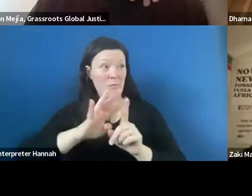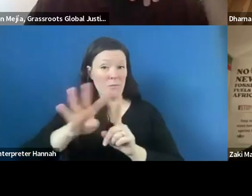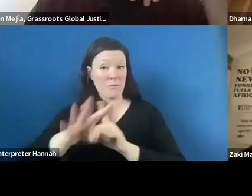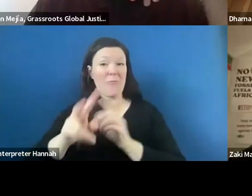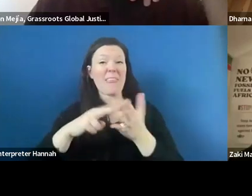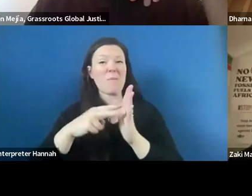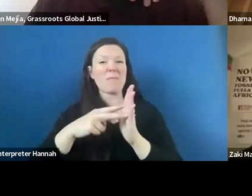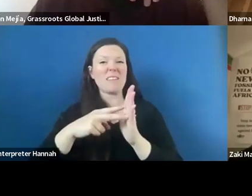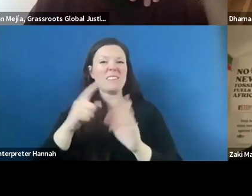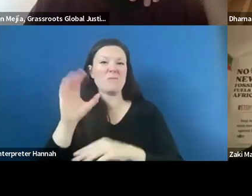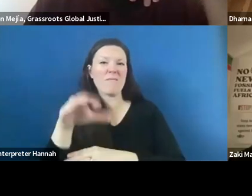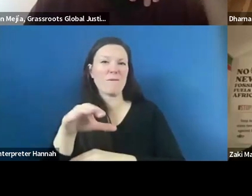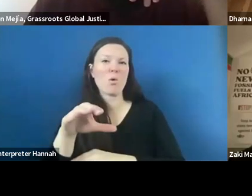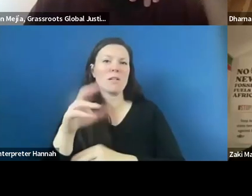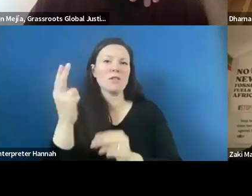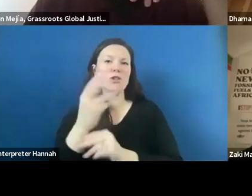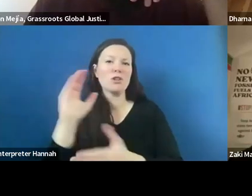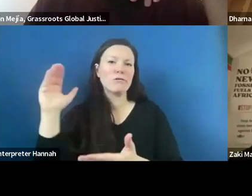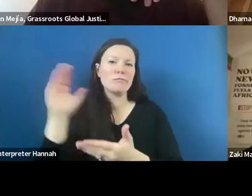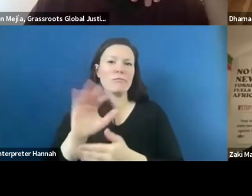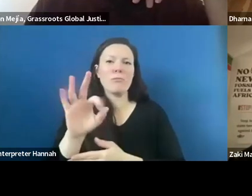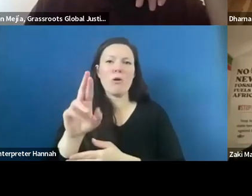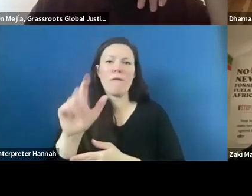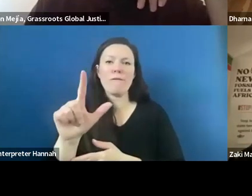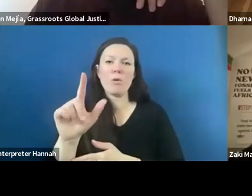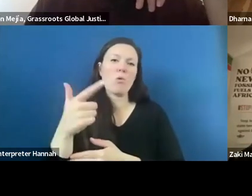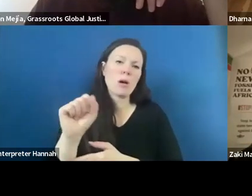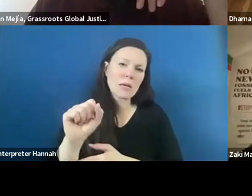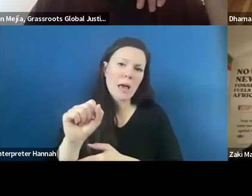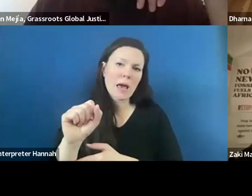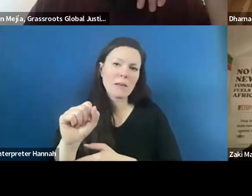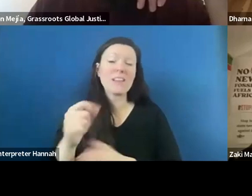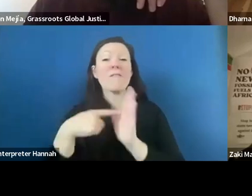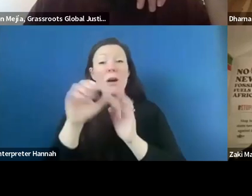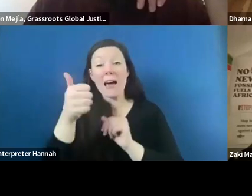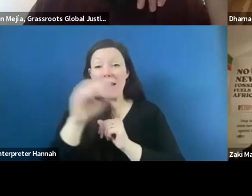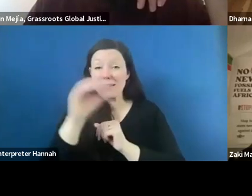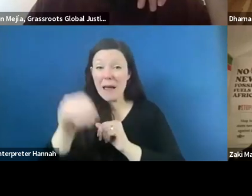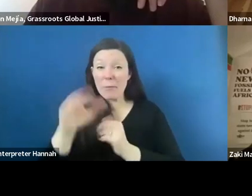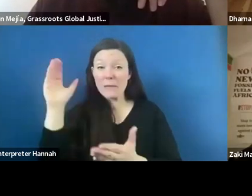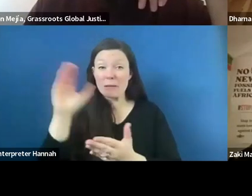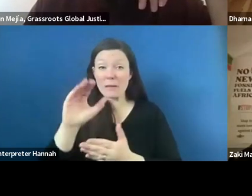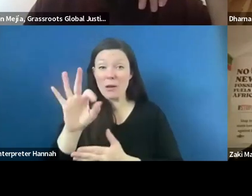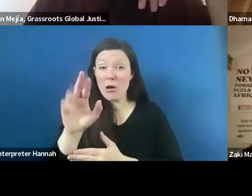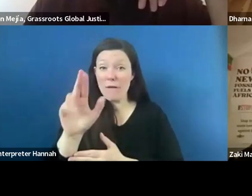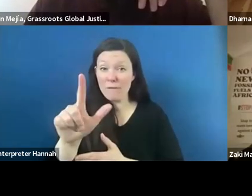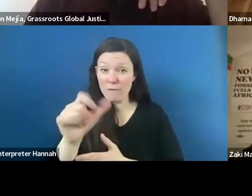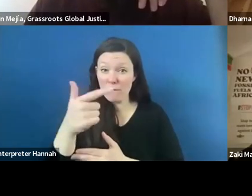And the argument in the memo was that even a 10% reduction in fuel use would lead to a decreased ability of the United States